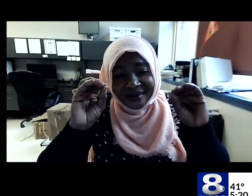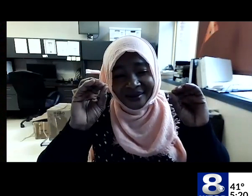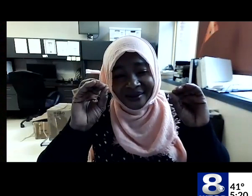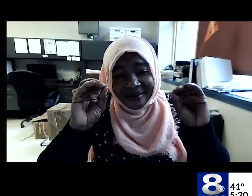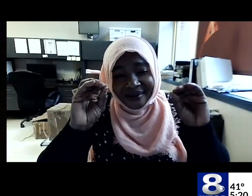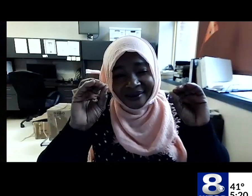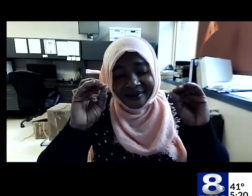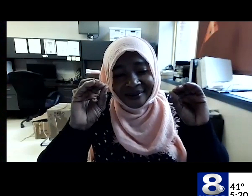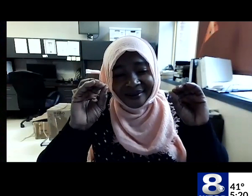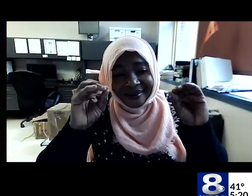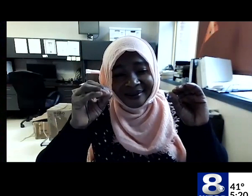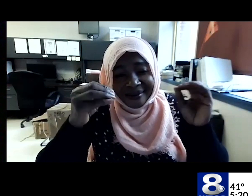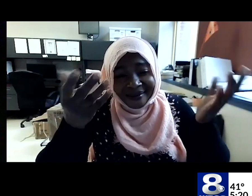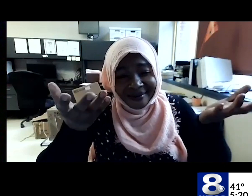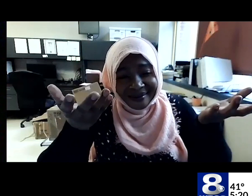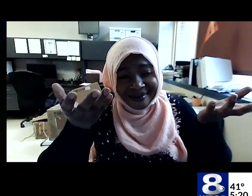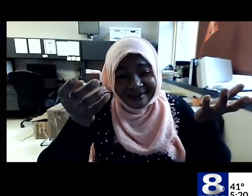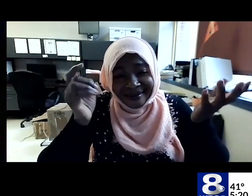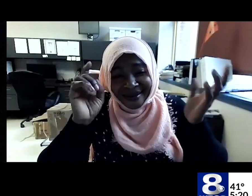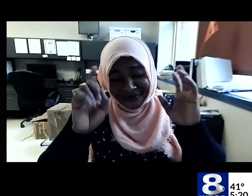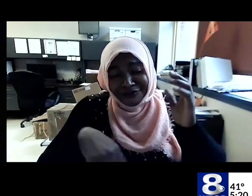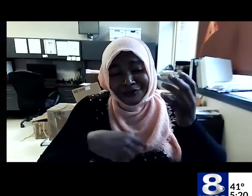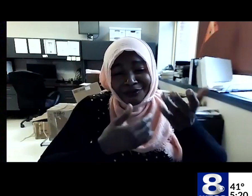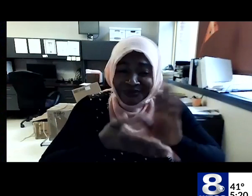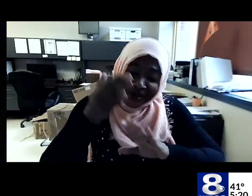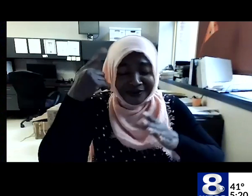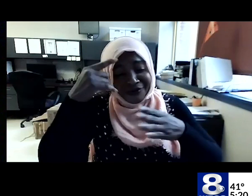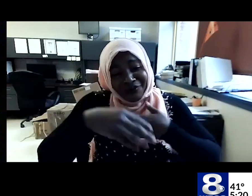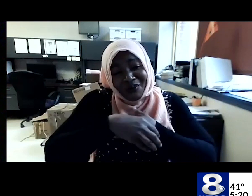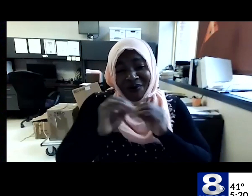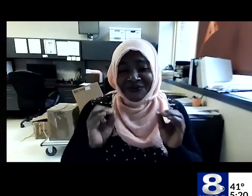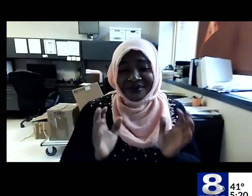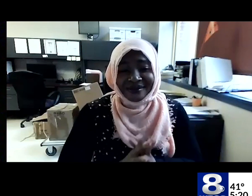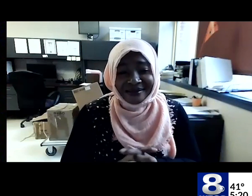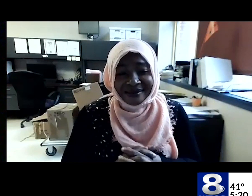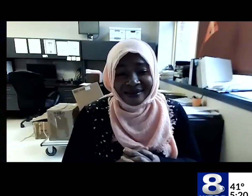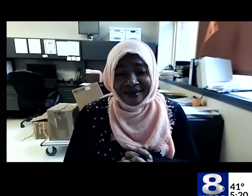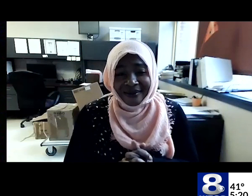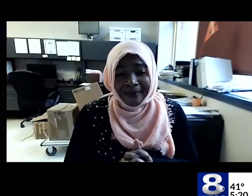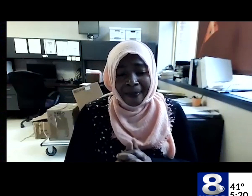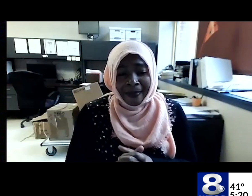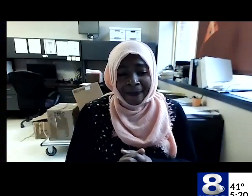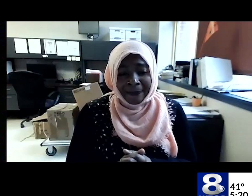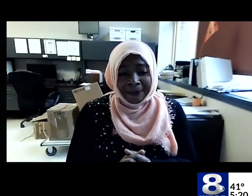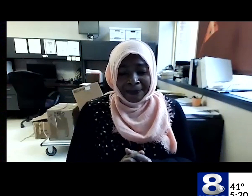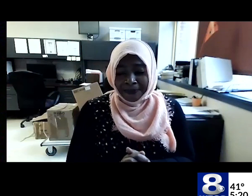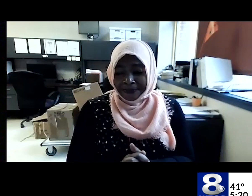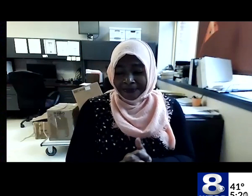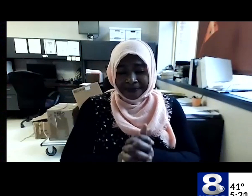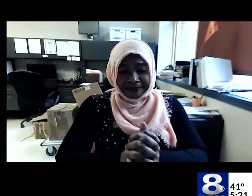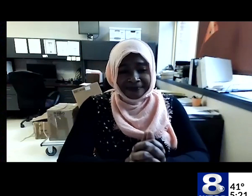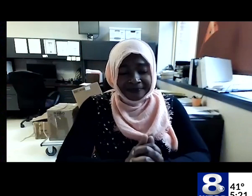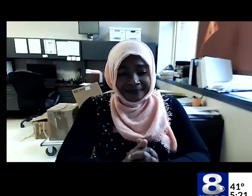disabled person wants to run for office? They should be able to. They should be able to run for office if they so choose ((MARK/FSCG))